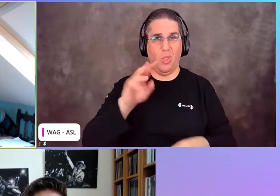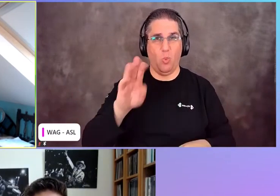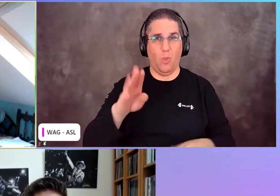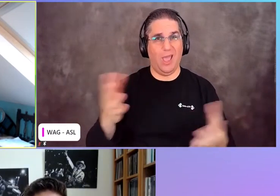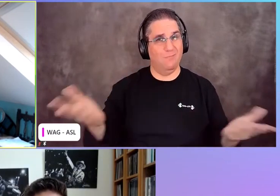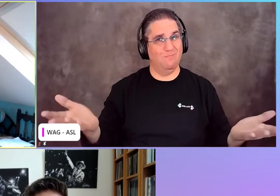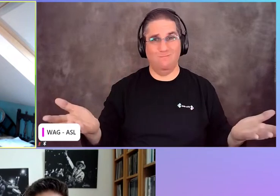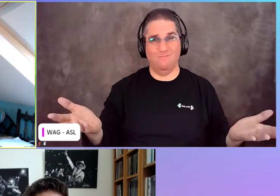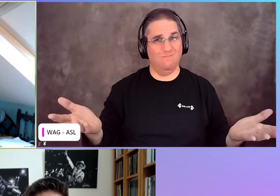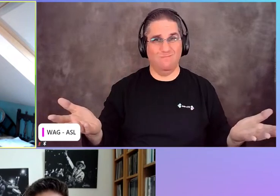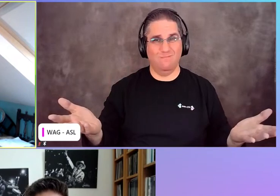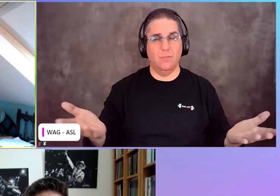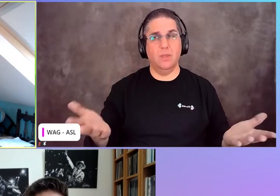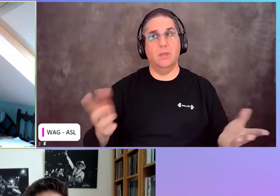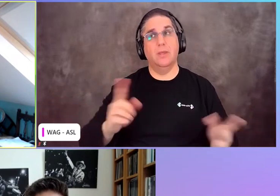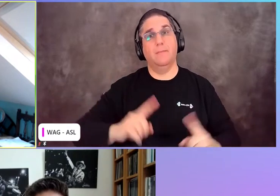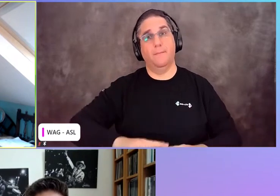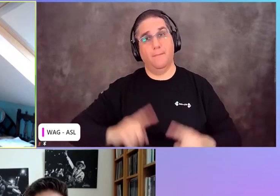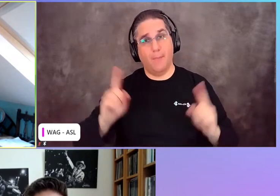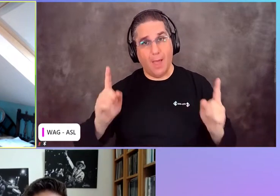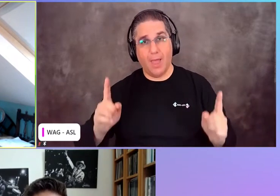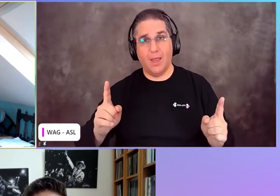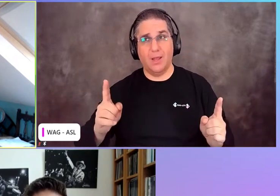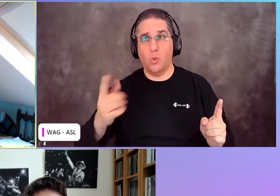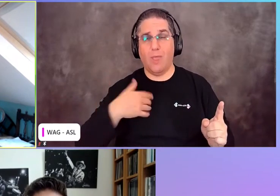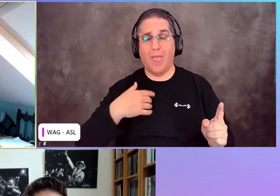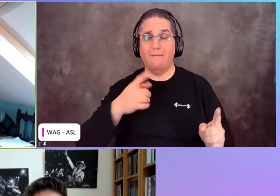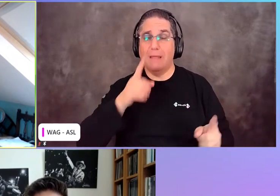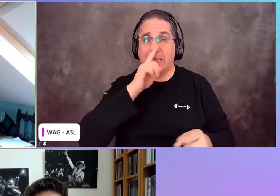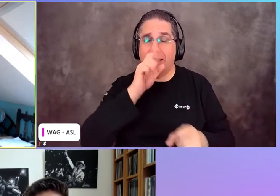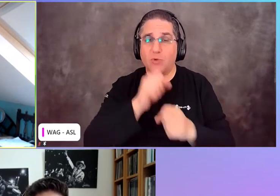to realize that PDFS are not the optimum formats for